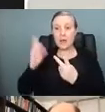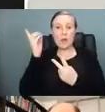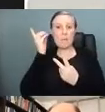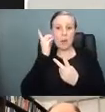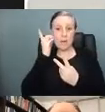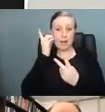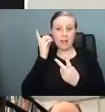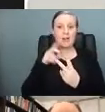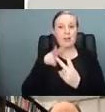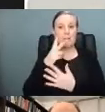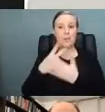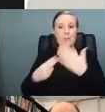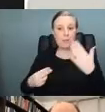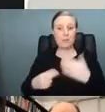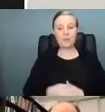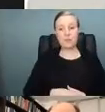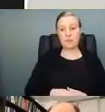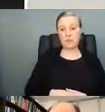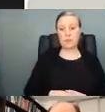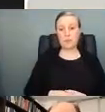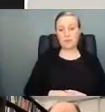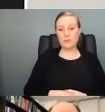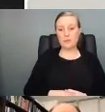And the mobile service. And you can see that, especially I think in relation to digital